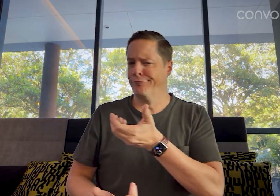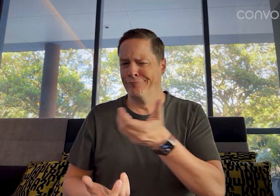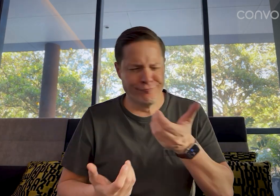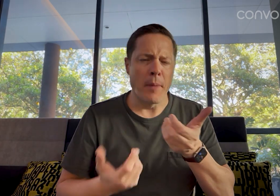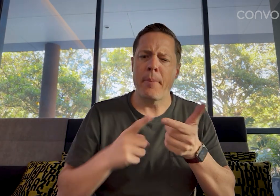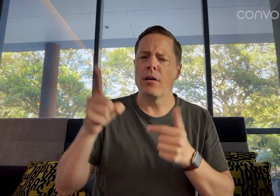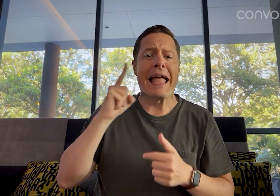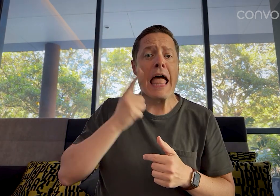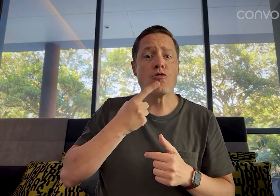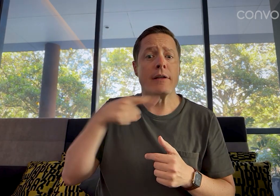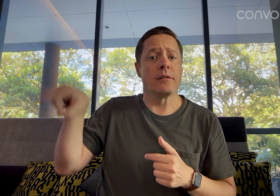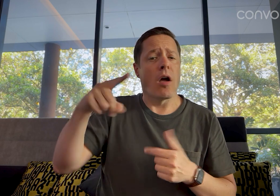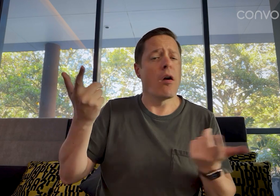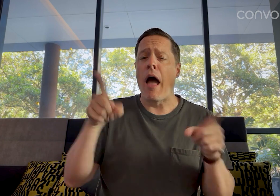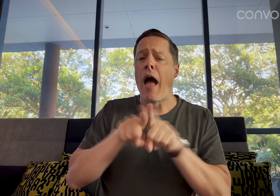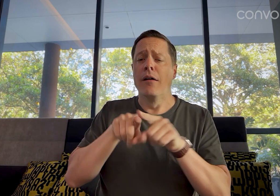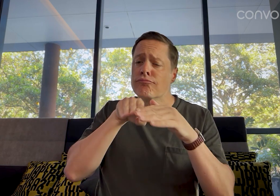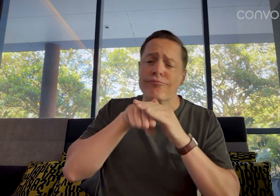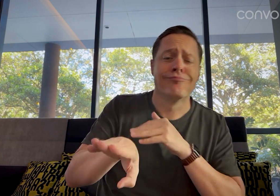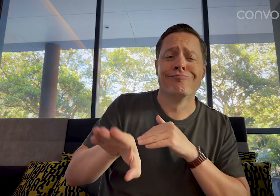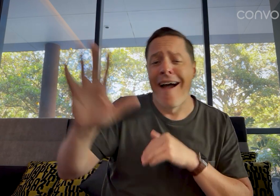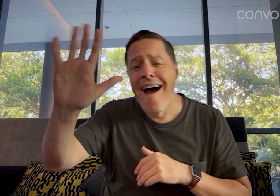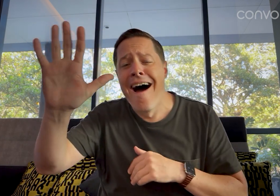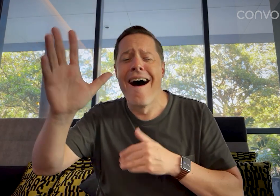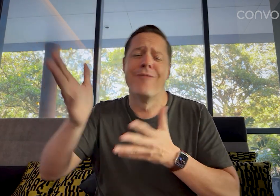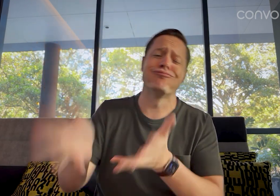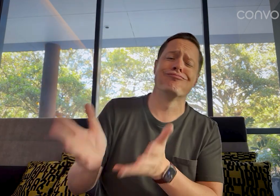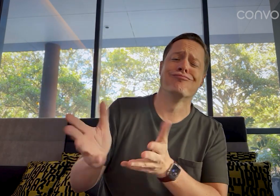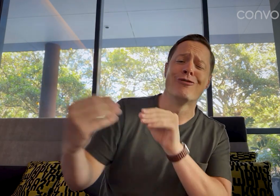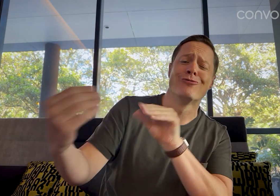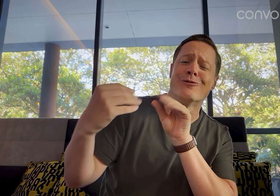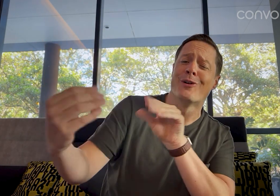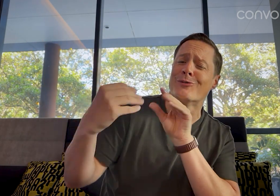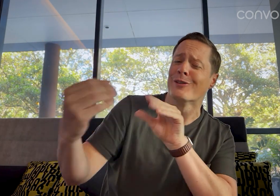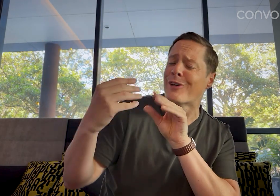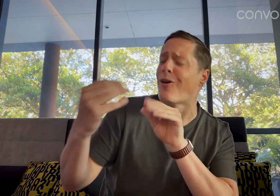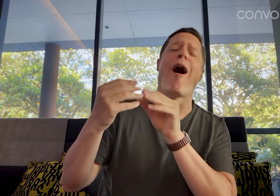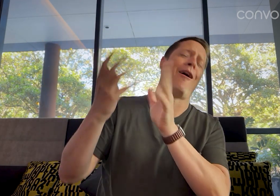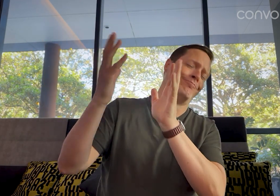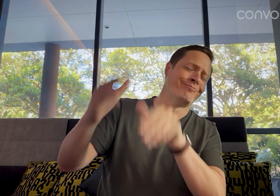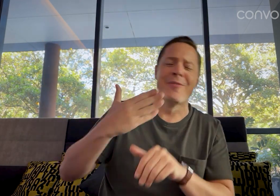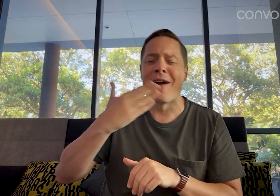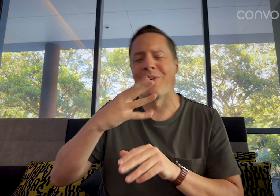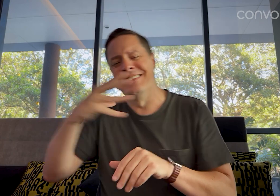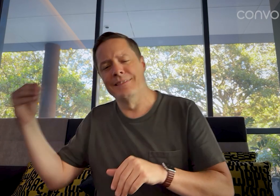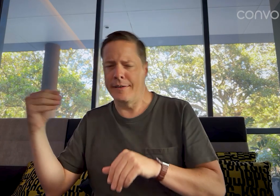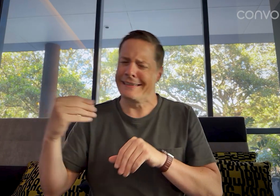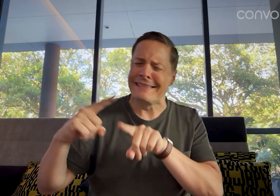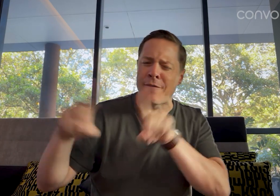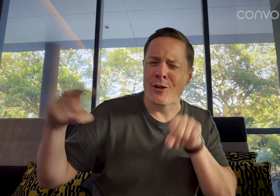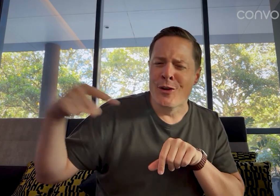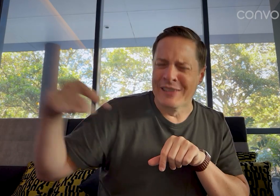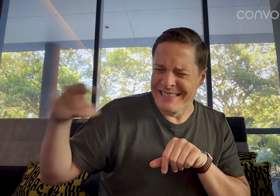and not having the same experience as a hearing person in a normal shop conversation.